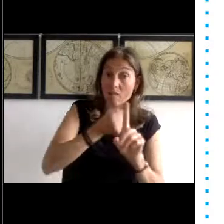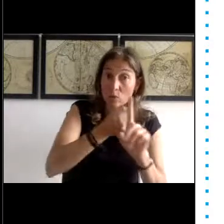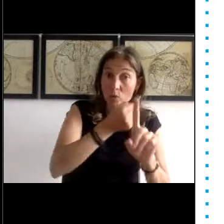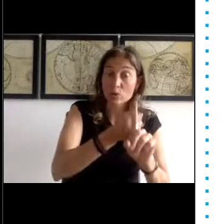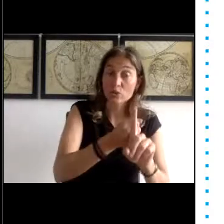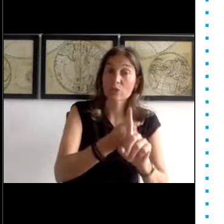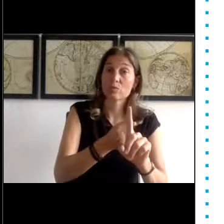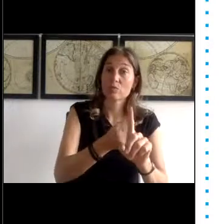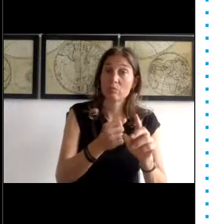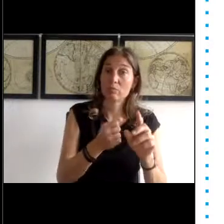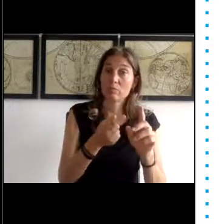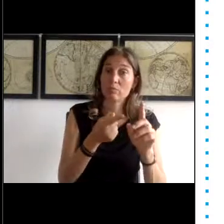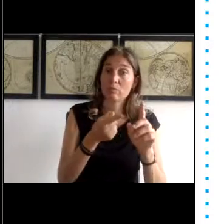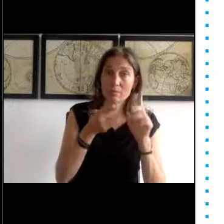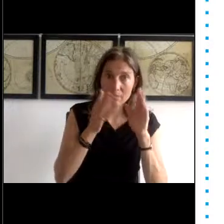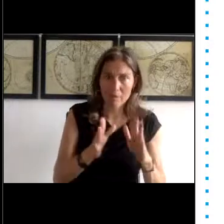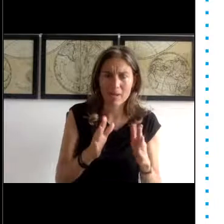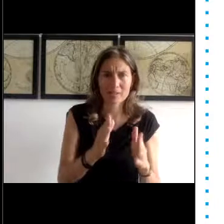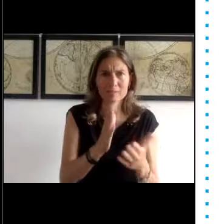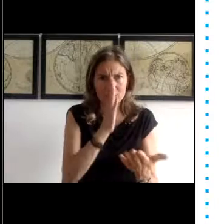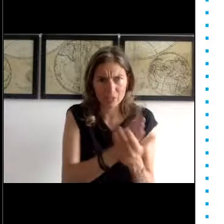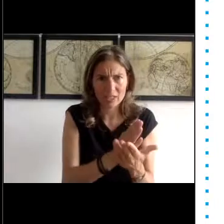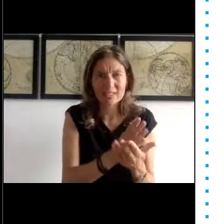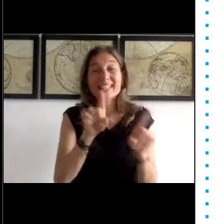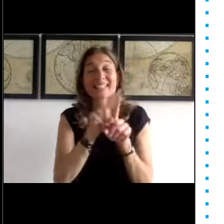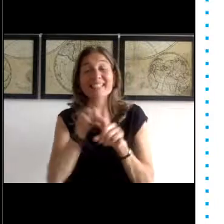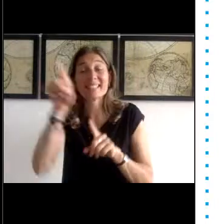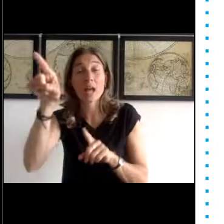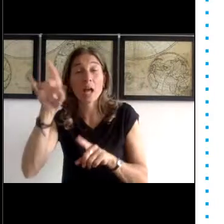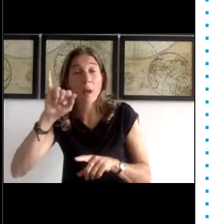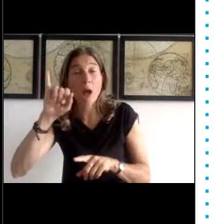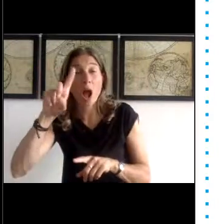I've made a tour alone also by boat.